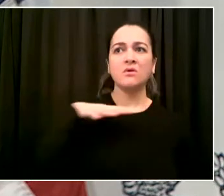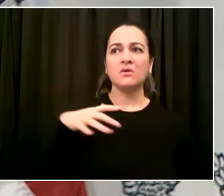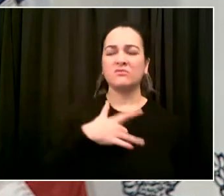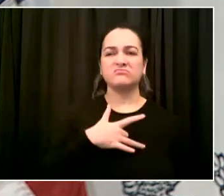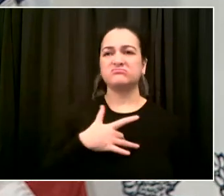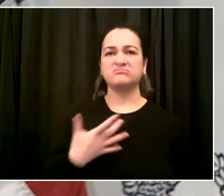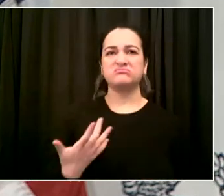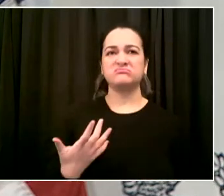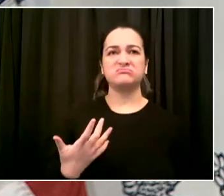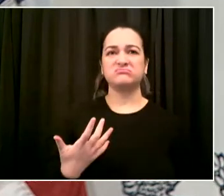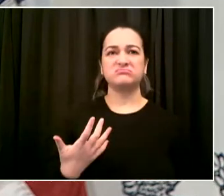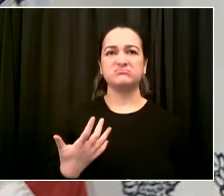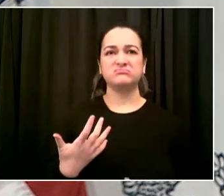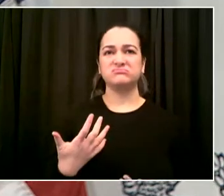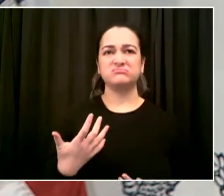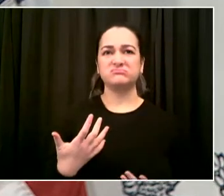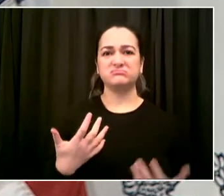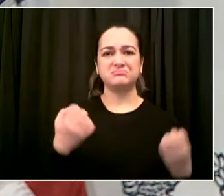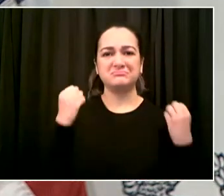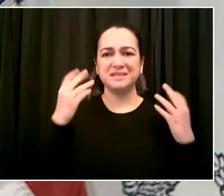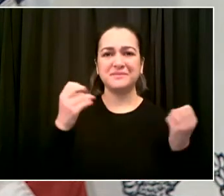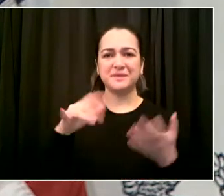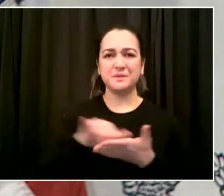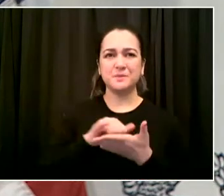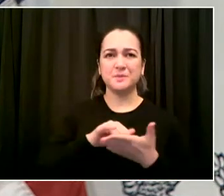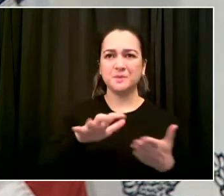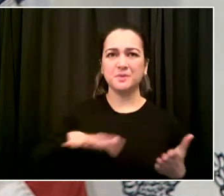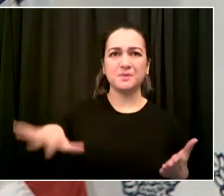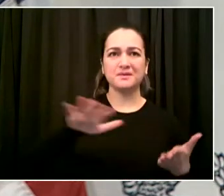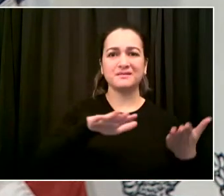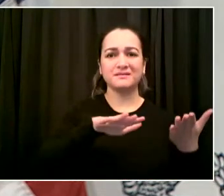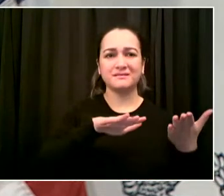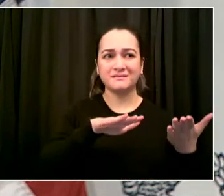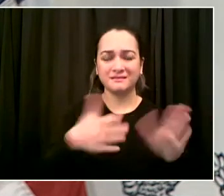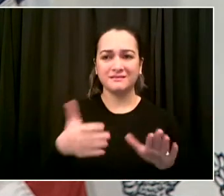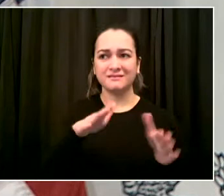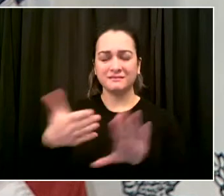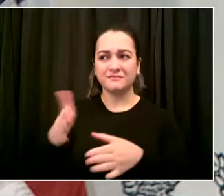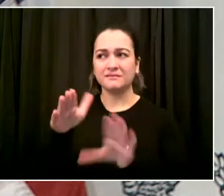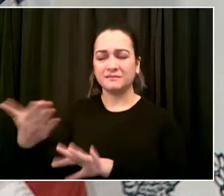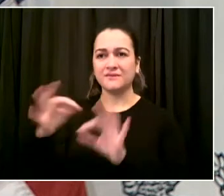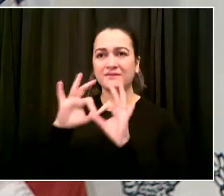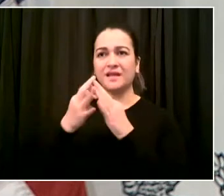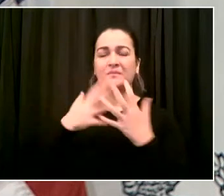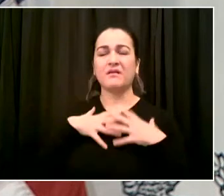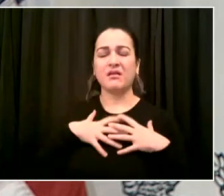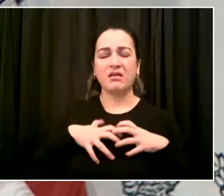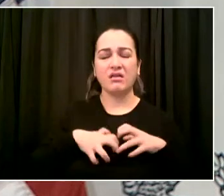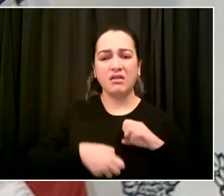PEOPLL E,I SPOKE WITH THEM, I TALK TO PEOPLE ALL OVER THE CITY WHO HAVE LOST FOLKKS ANND